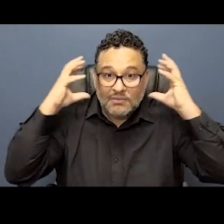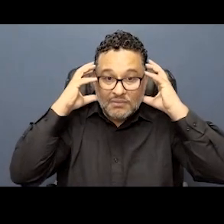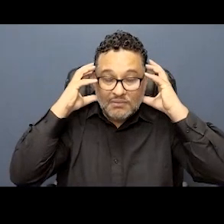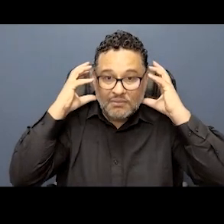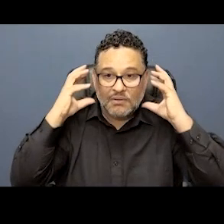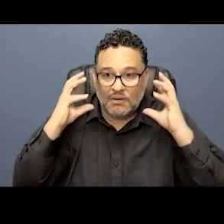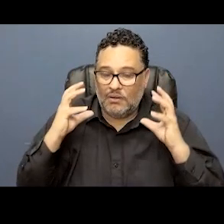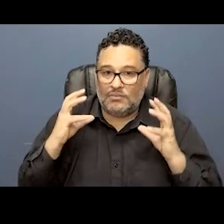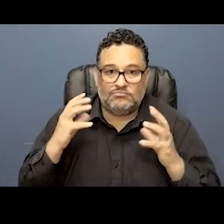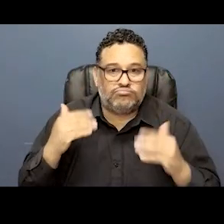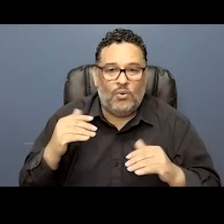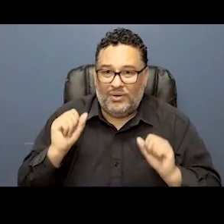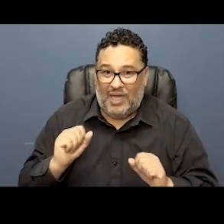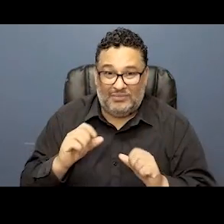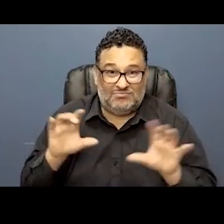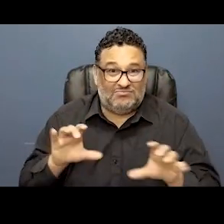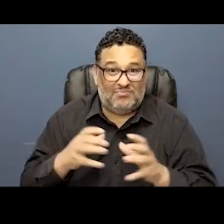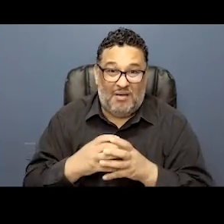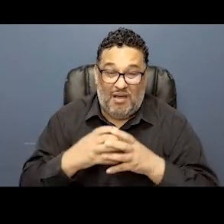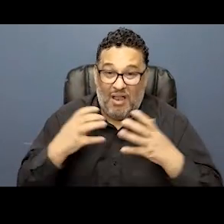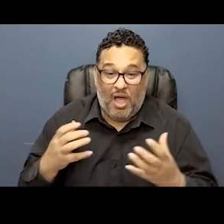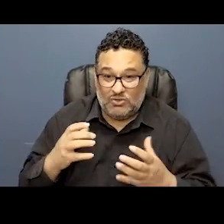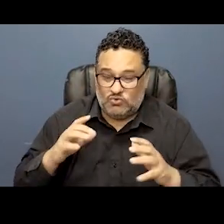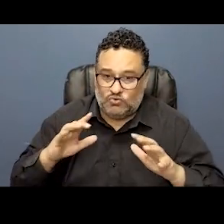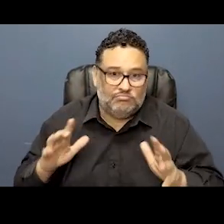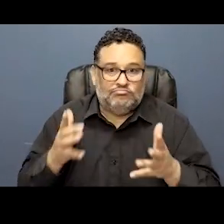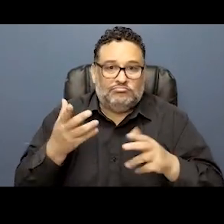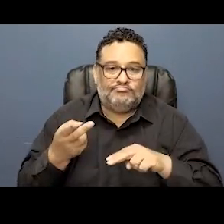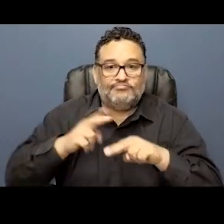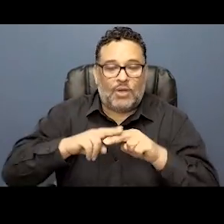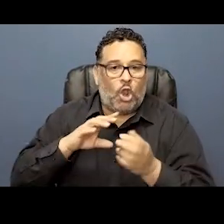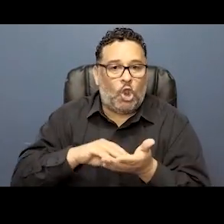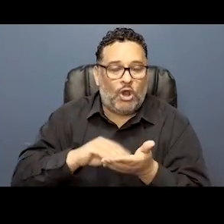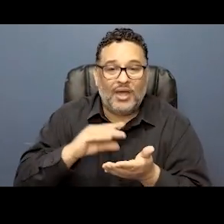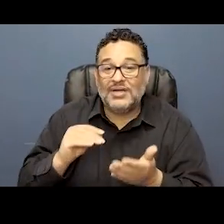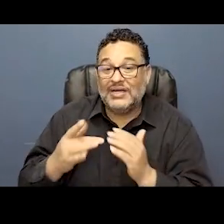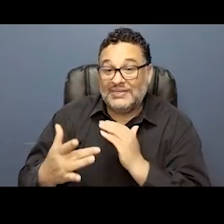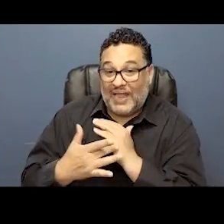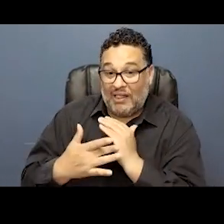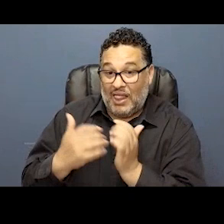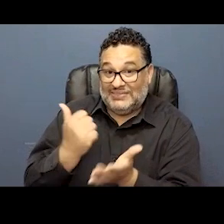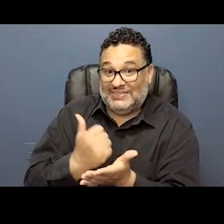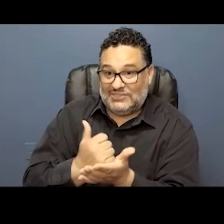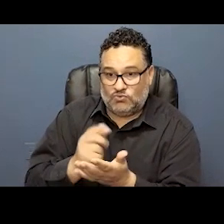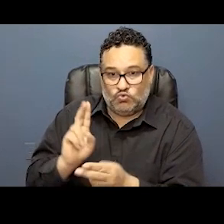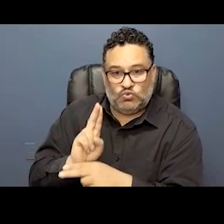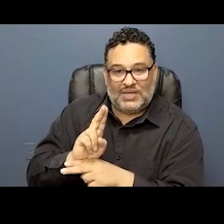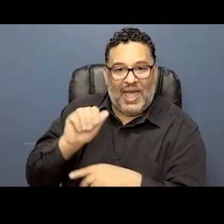to enhance learning and technical assistance with artificial intelligence, or AI. AI can even detect